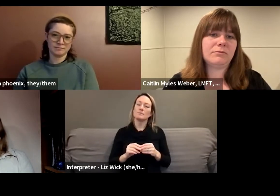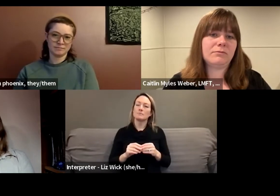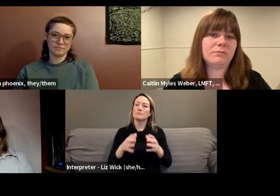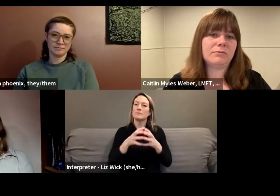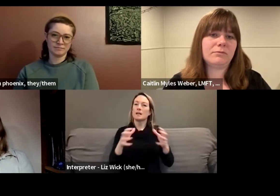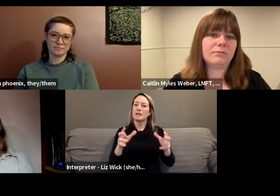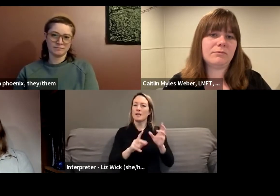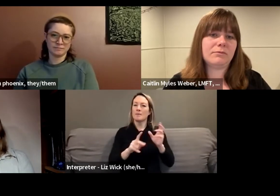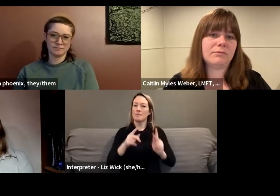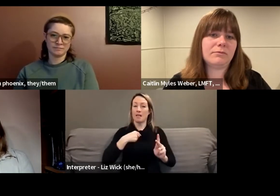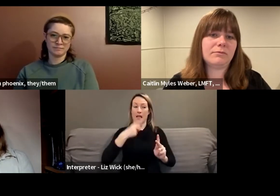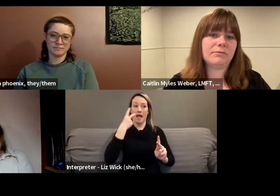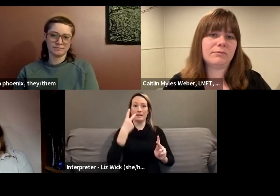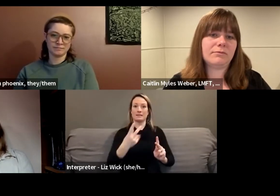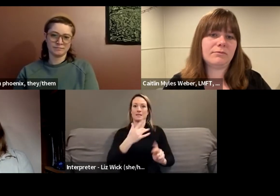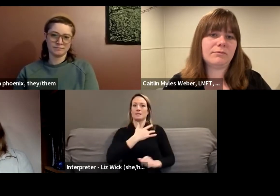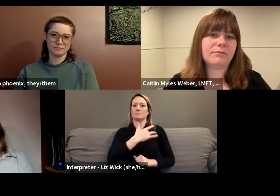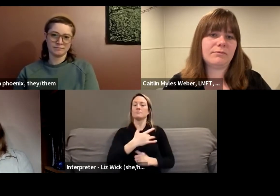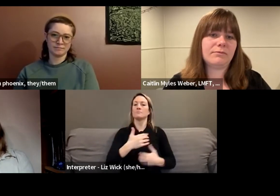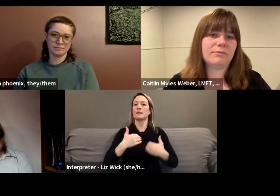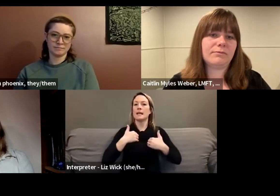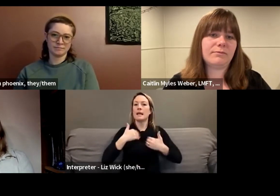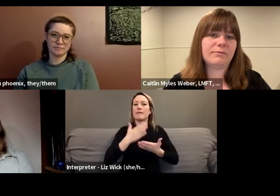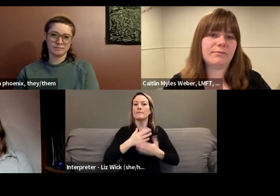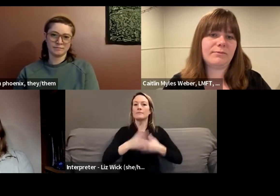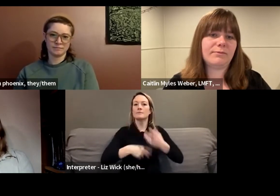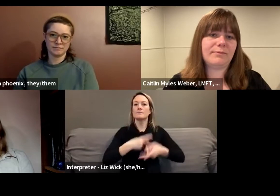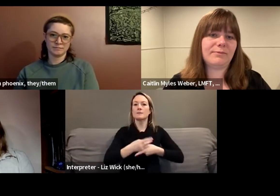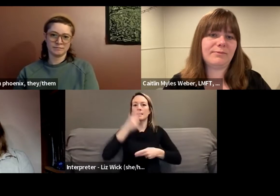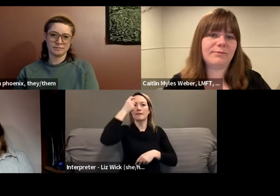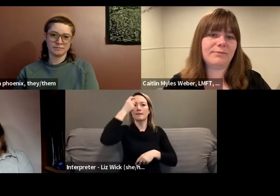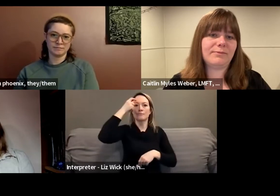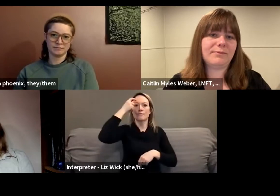usually do have some sort of trauma-based struggles